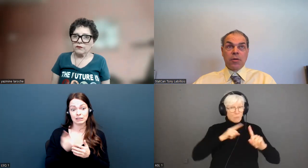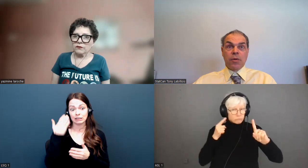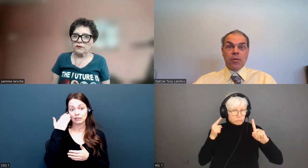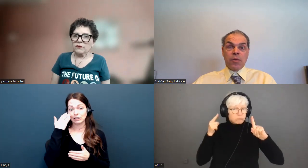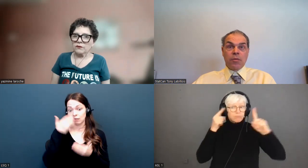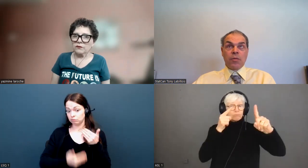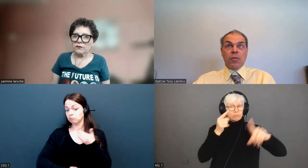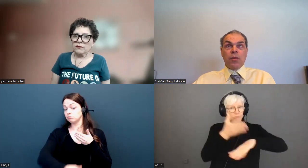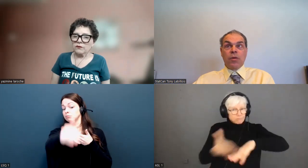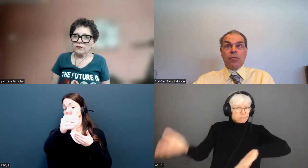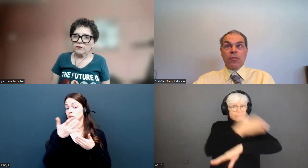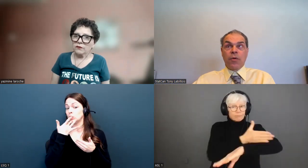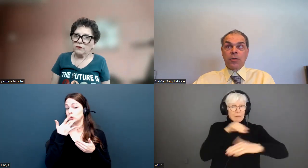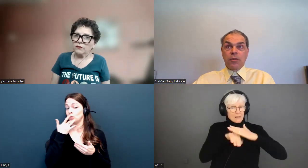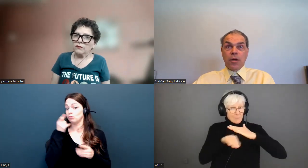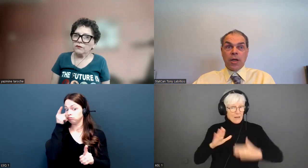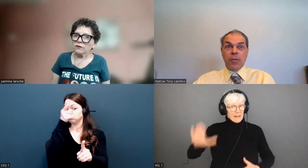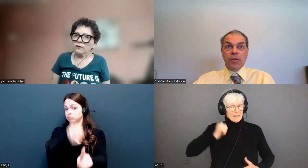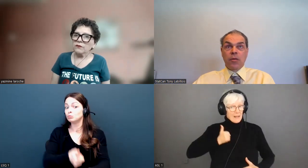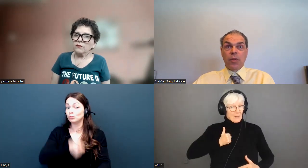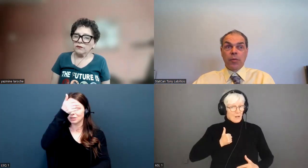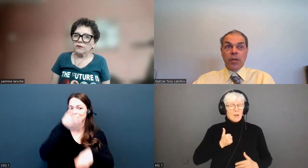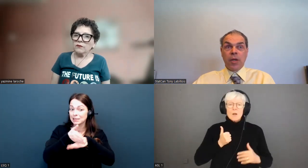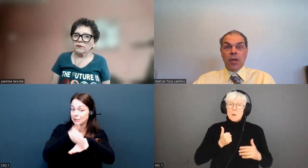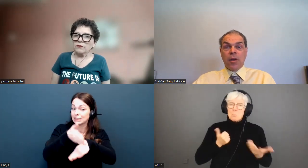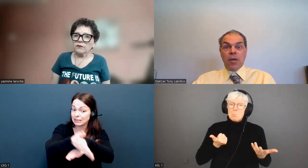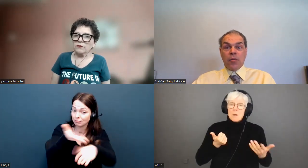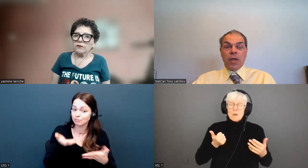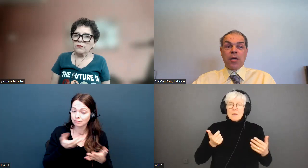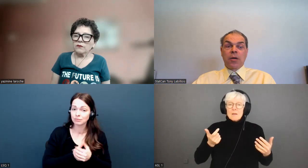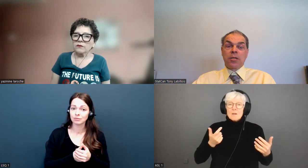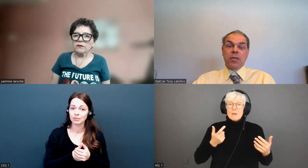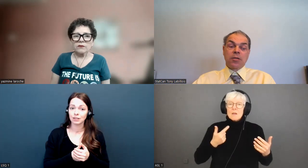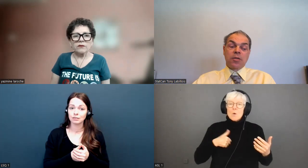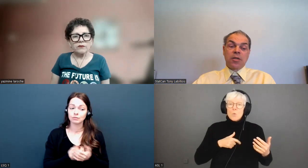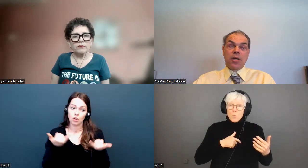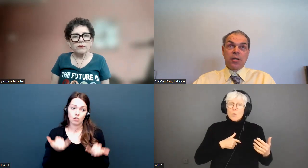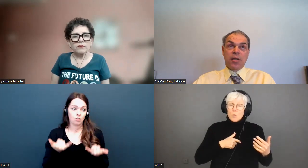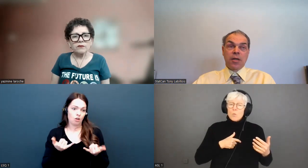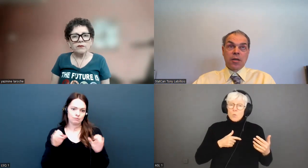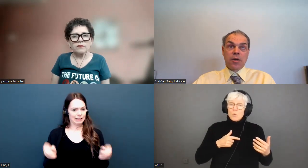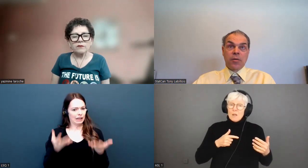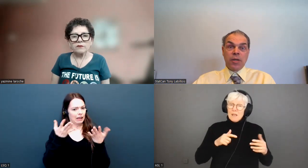Canada we we we we Foster a climate that will be making us as a society and as an economy